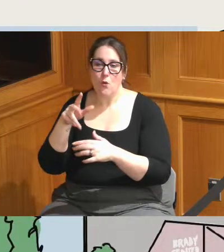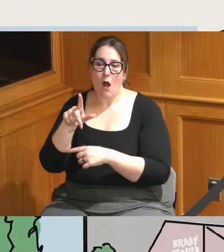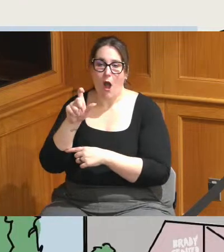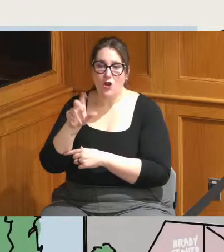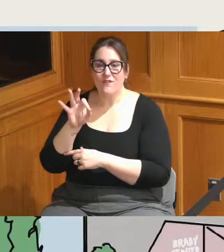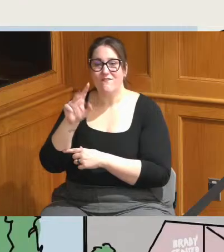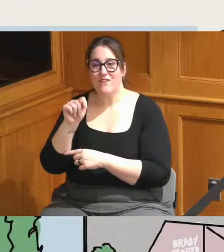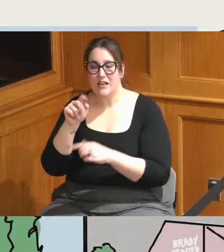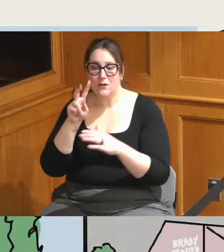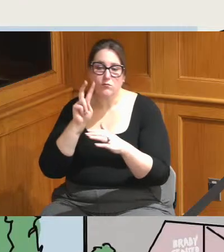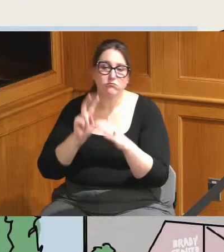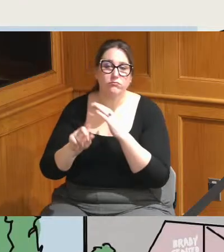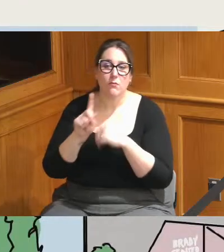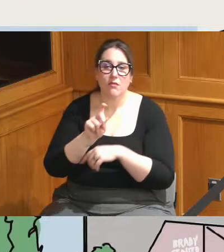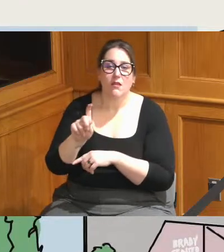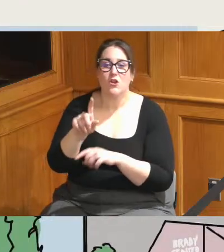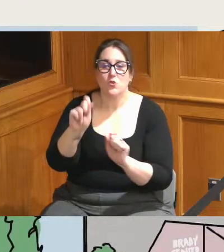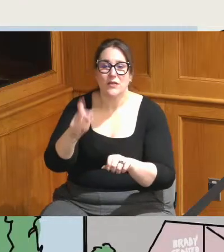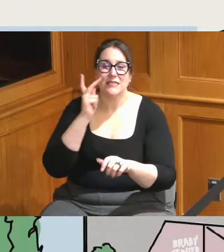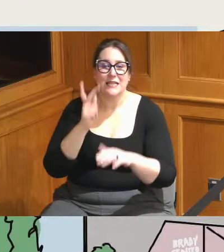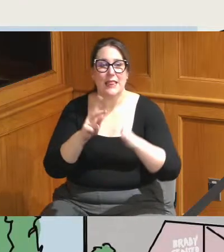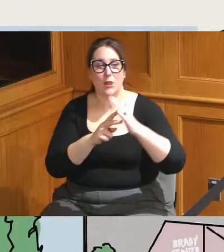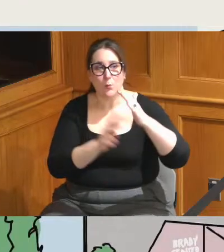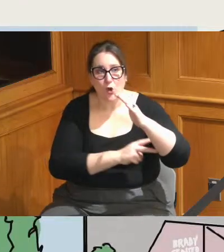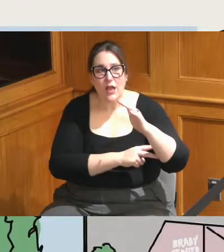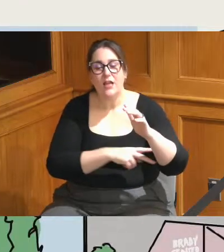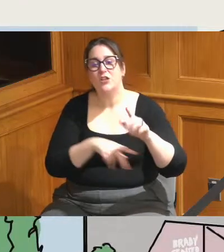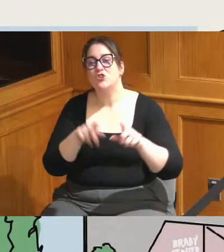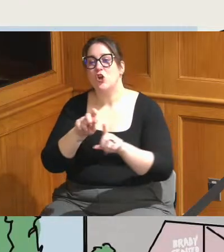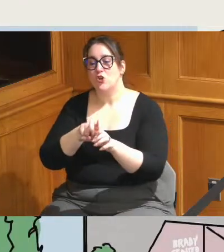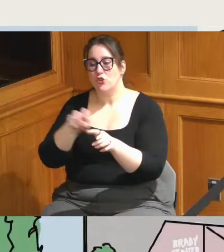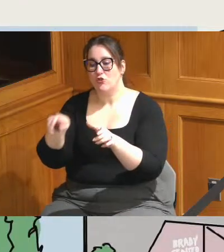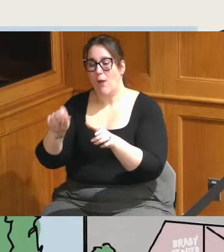and the idea of vehicular access and drop off to the Brady Center being integrated with the plaza